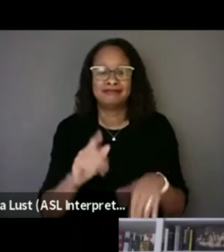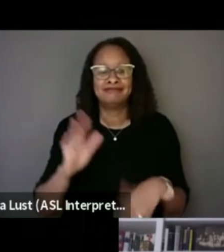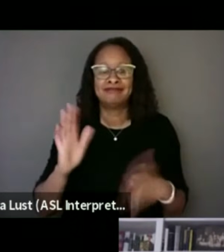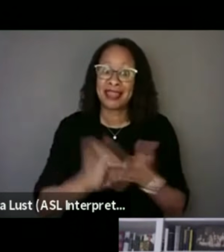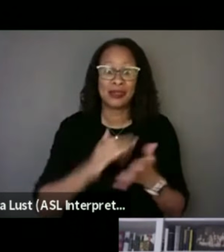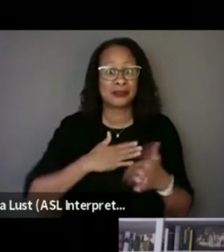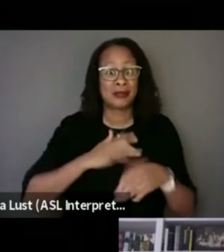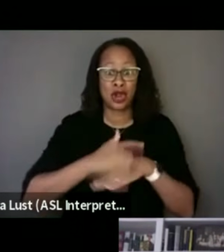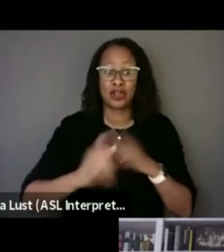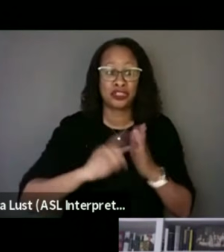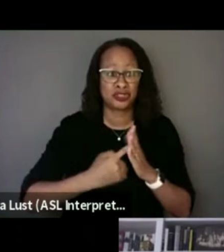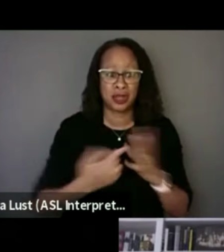Hazem, now you have to top that.